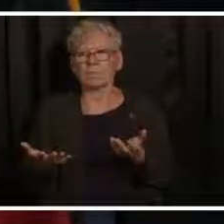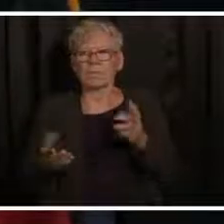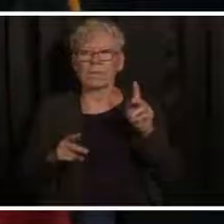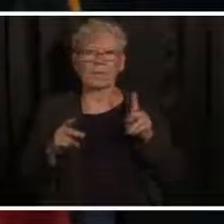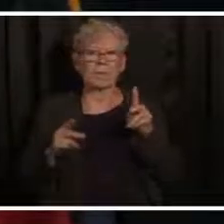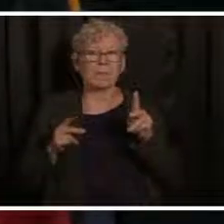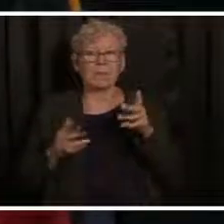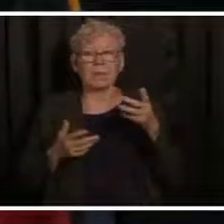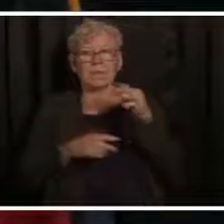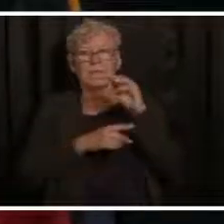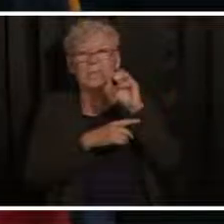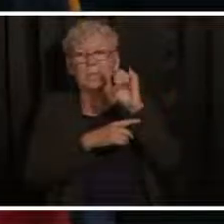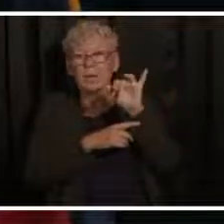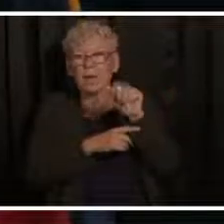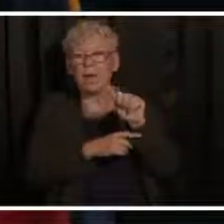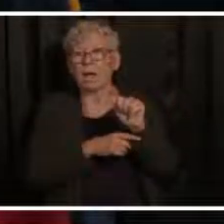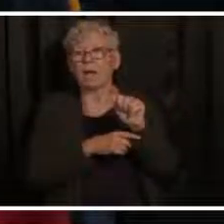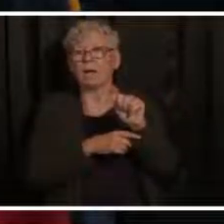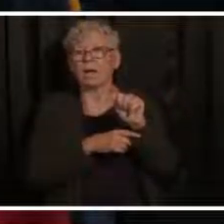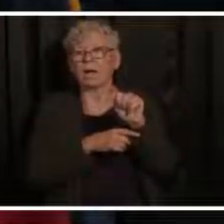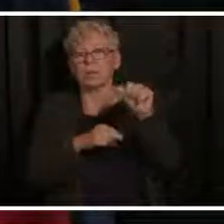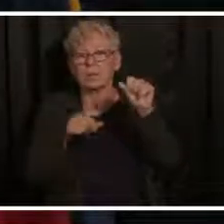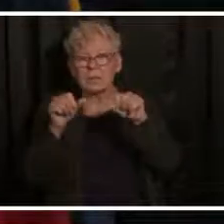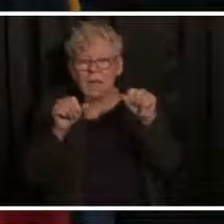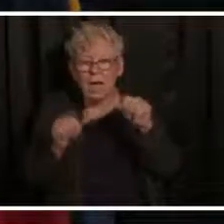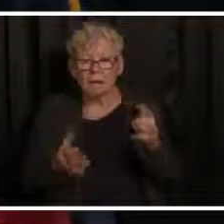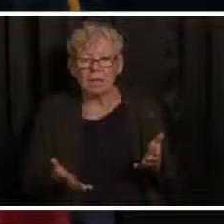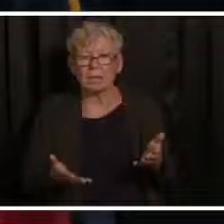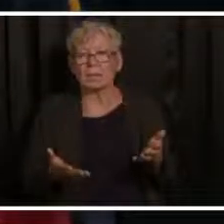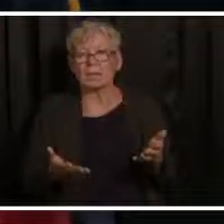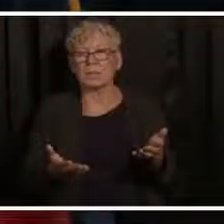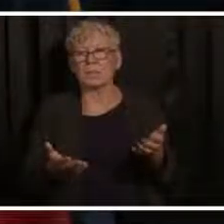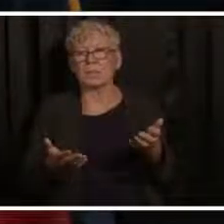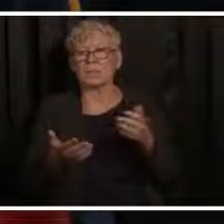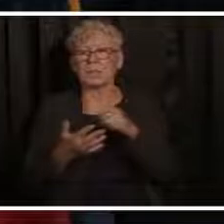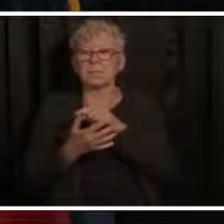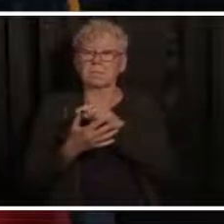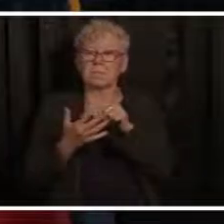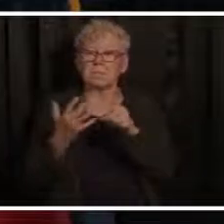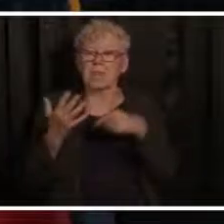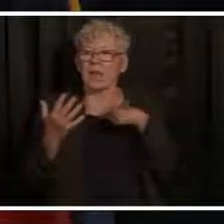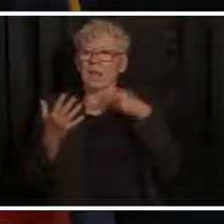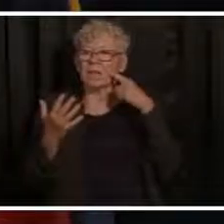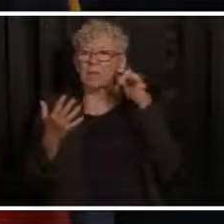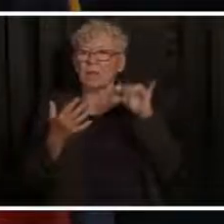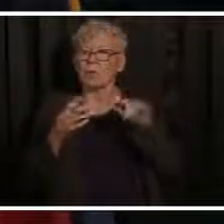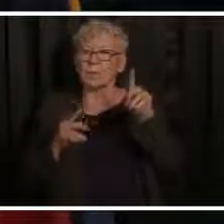are in media and in the news, scientists uh I Those are the most trusted authorities and I think that that absolutely